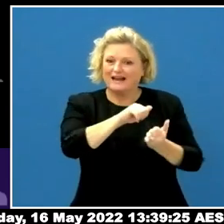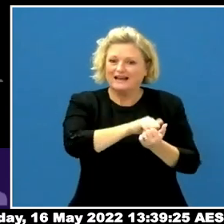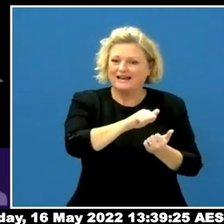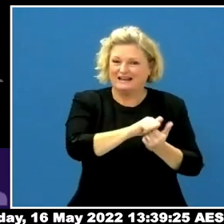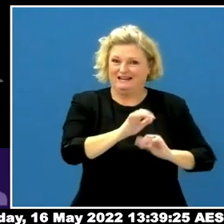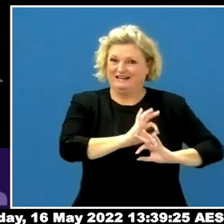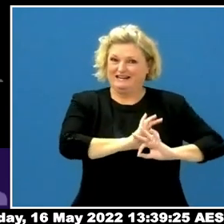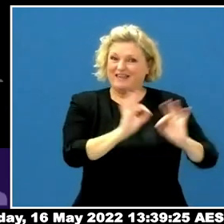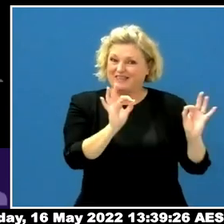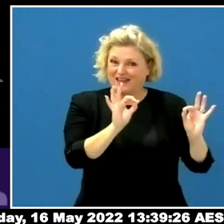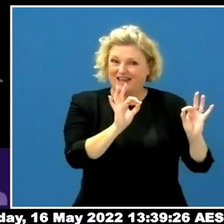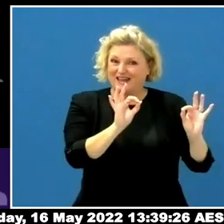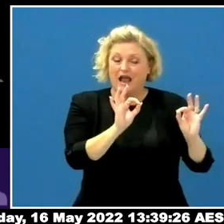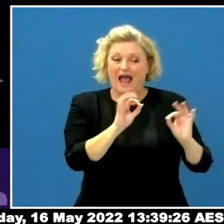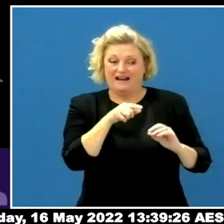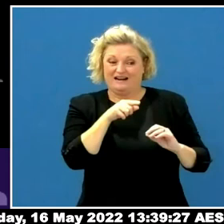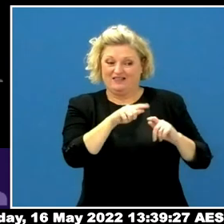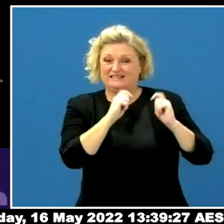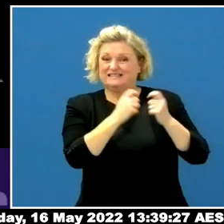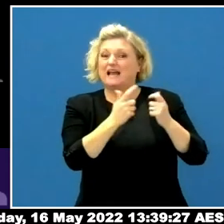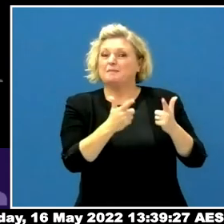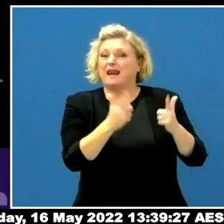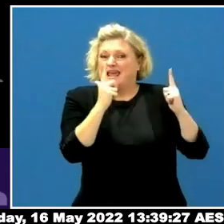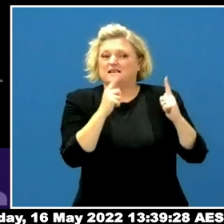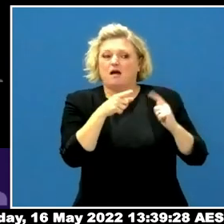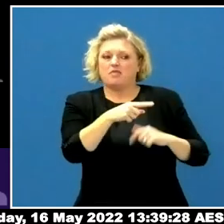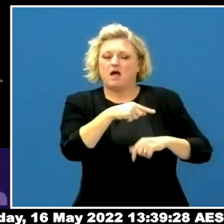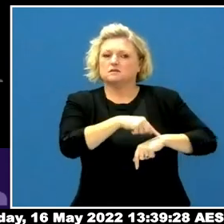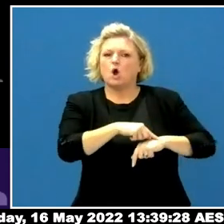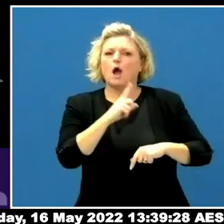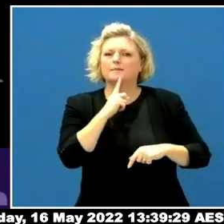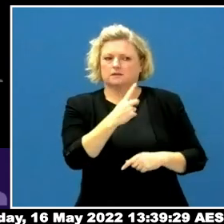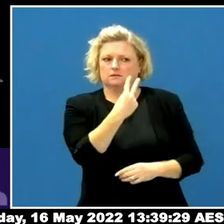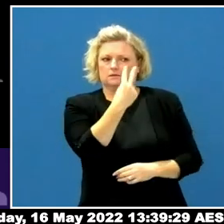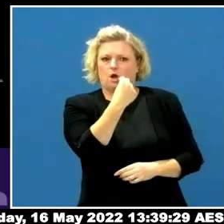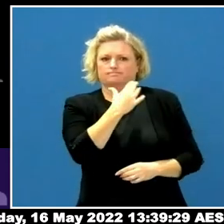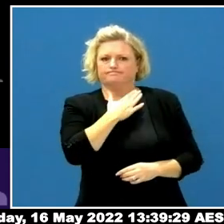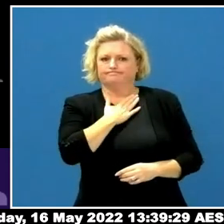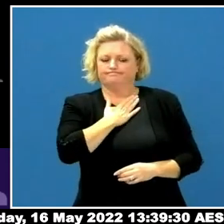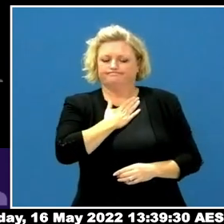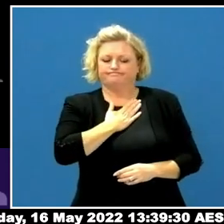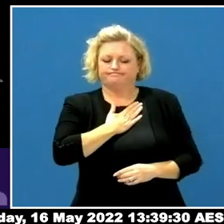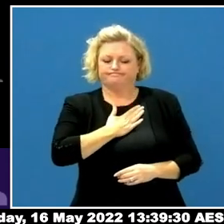Simon into the program because of those reasons, and I told her that I actually knew